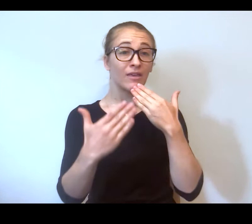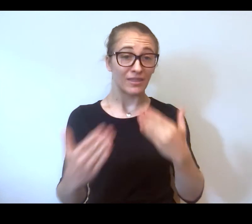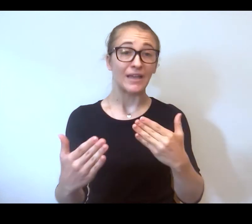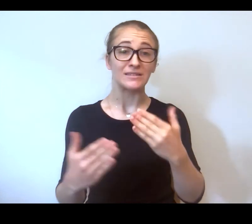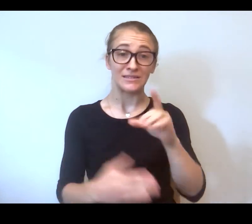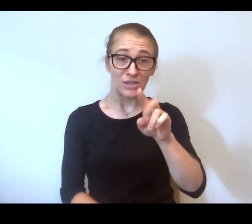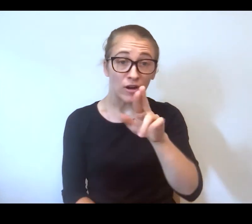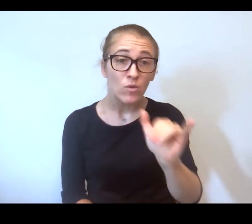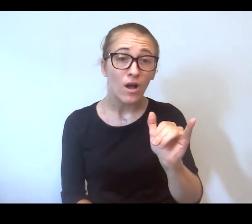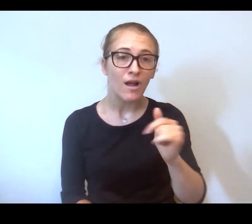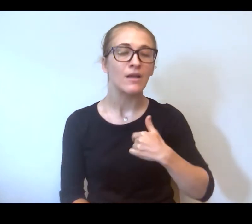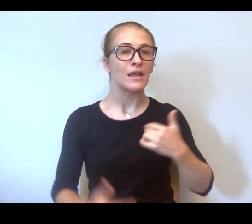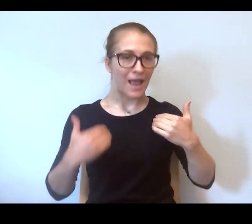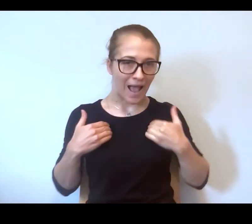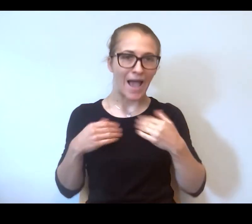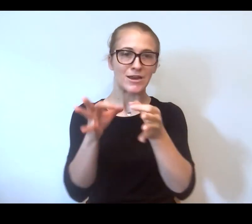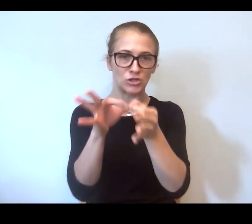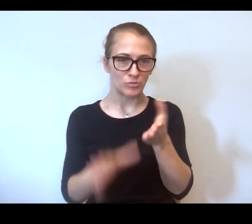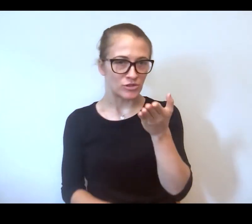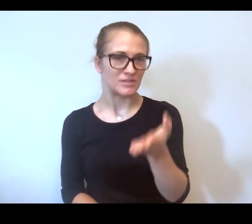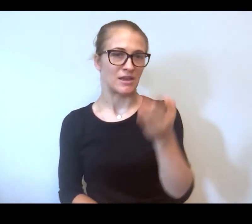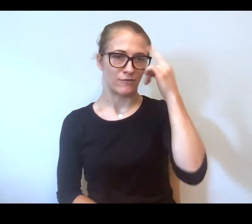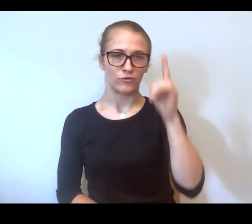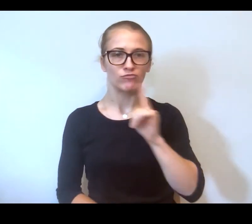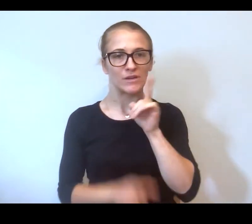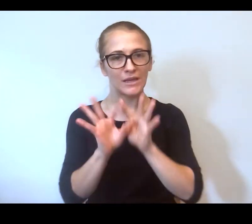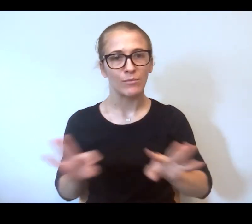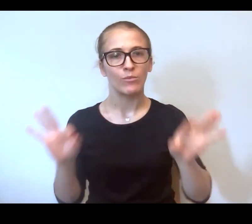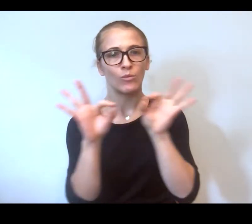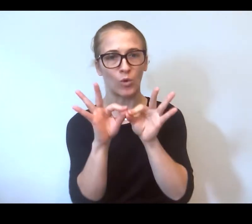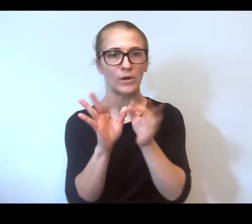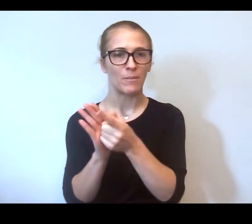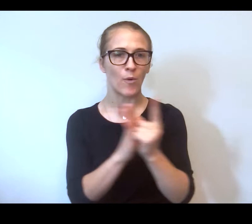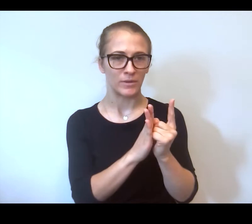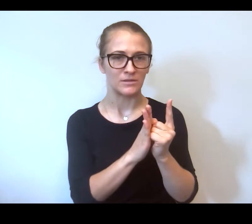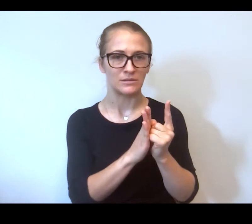able to reach out. Thanks to the them of DRNY, I was able to have those interpreters for those important and